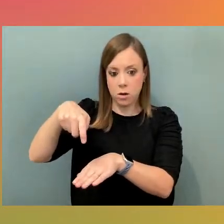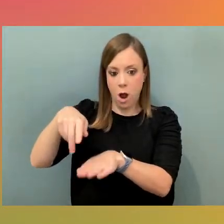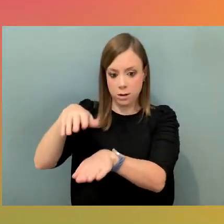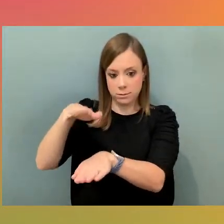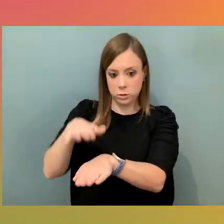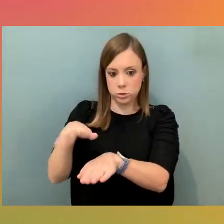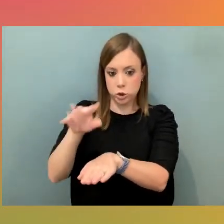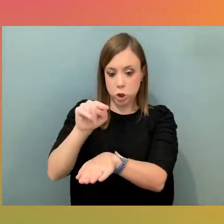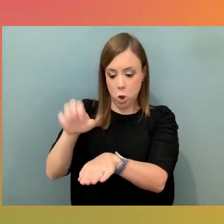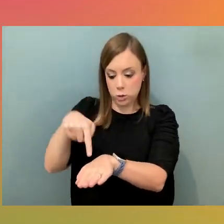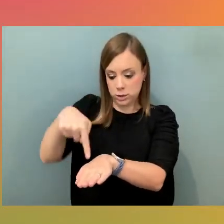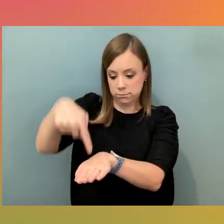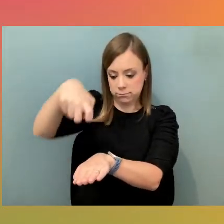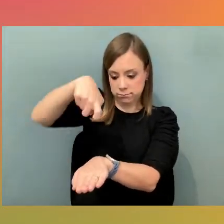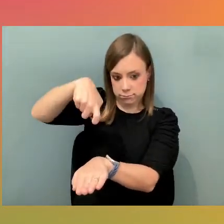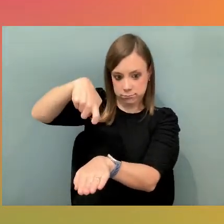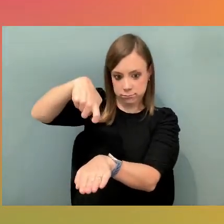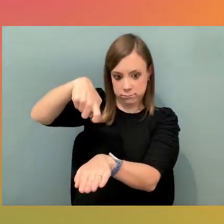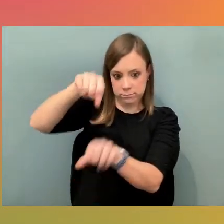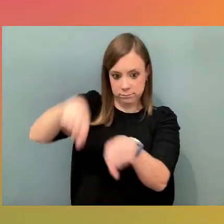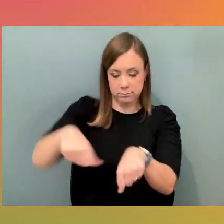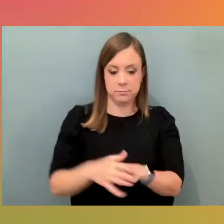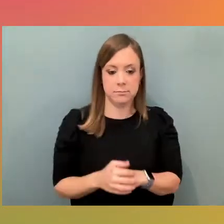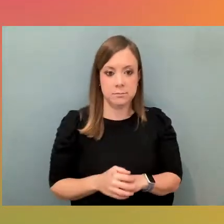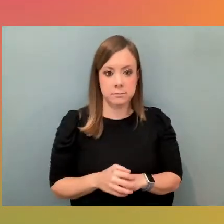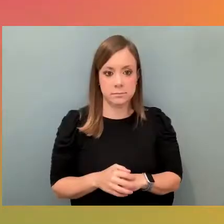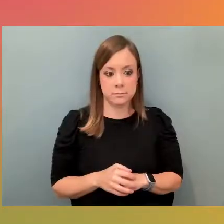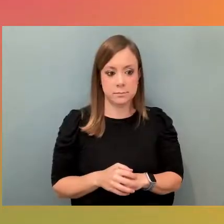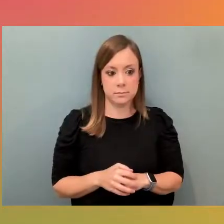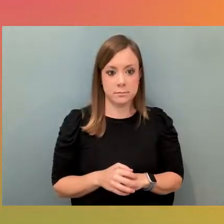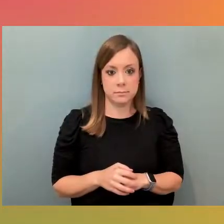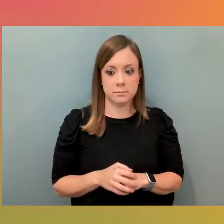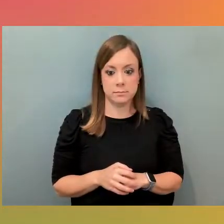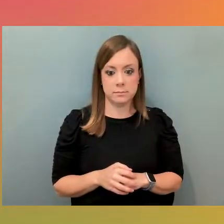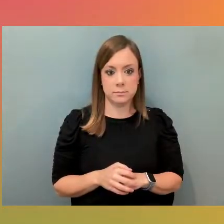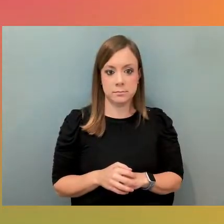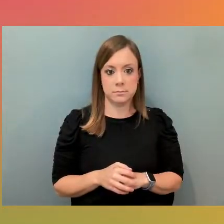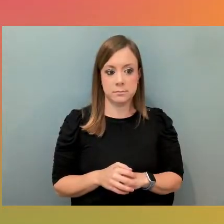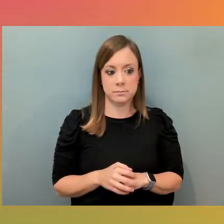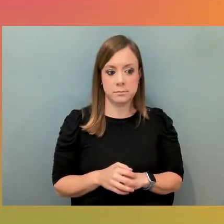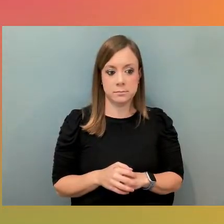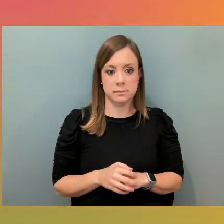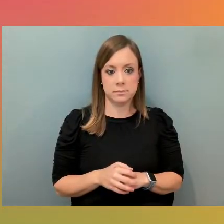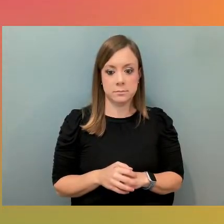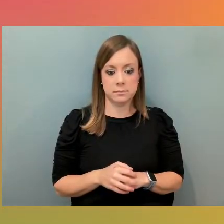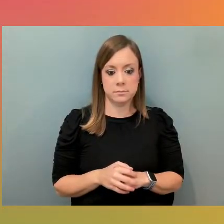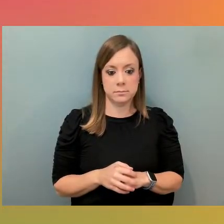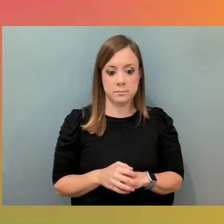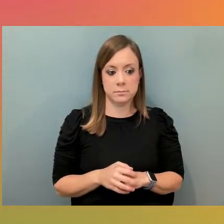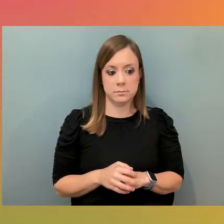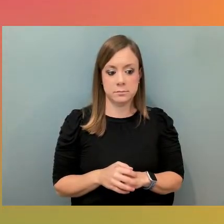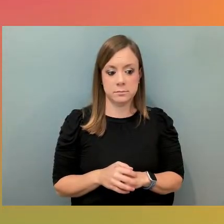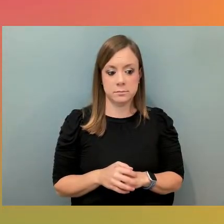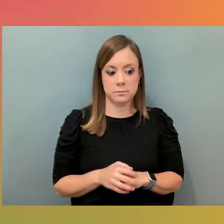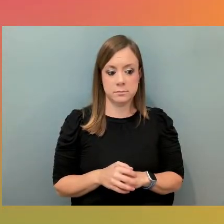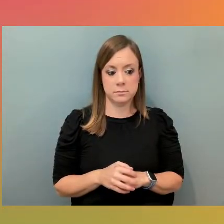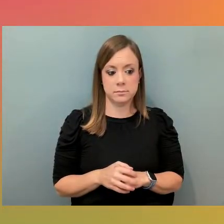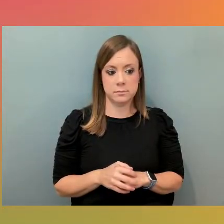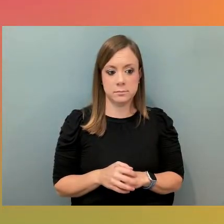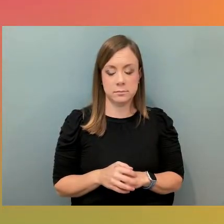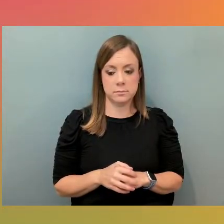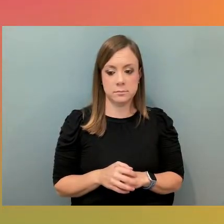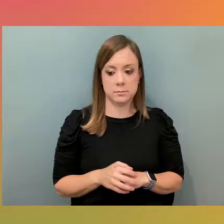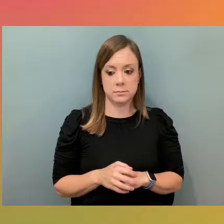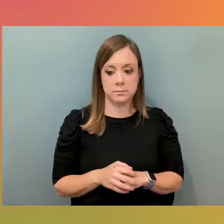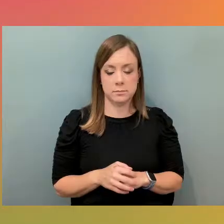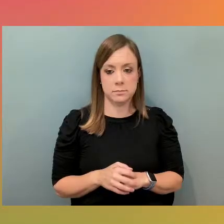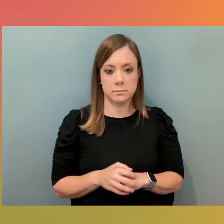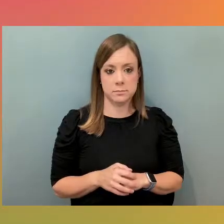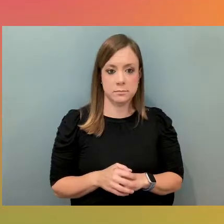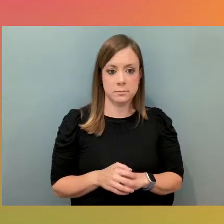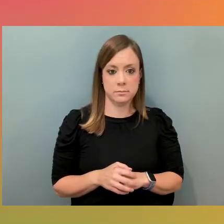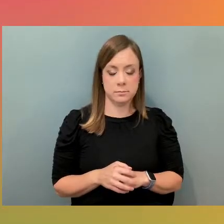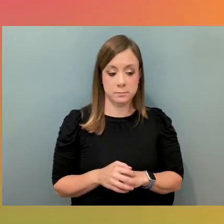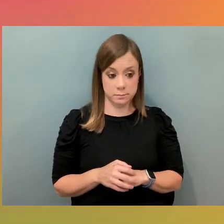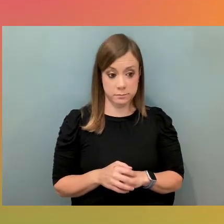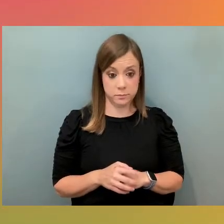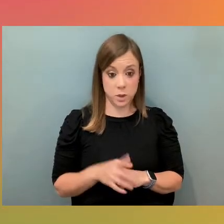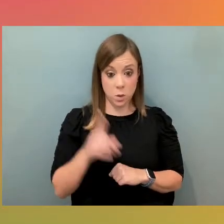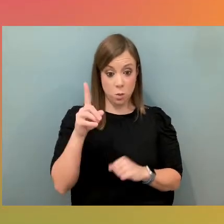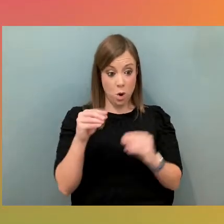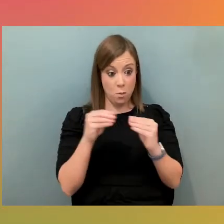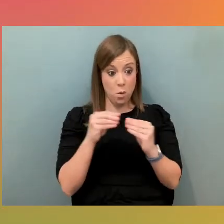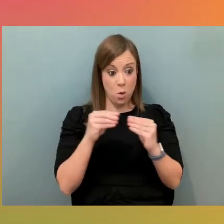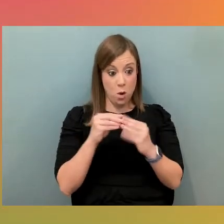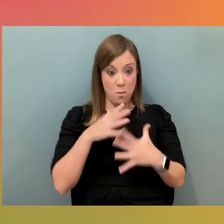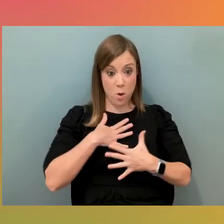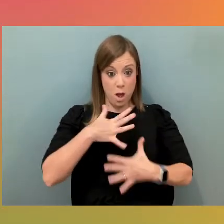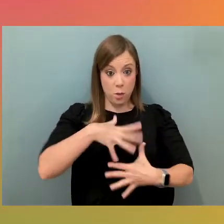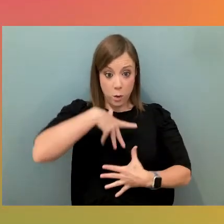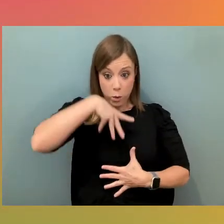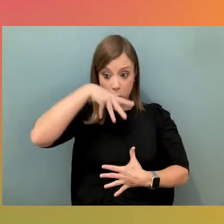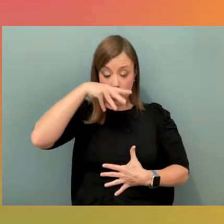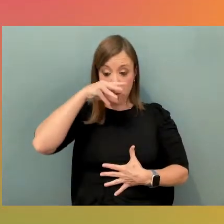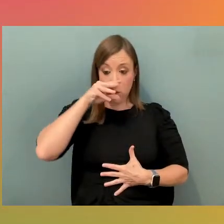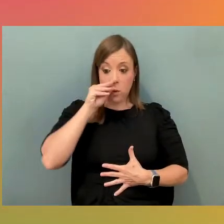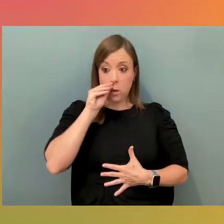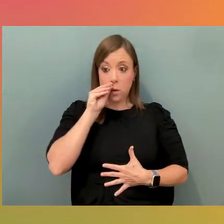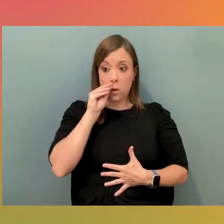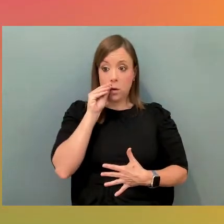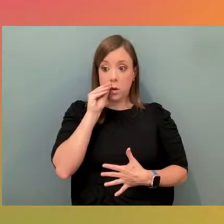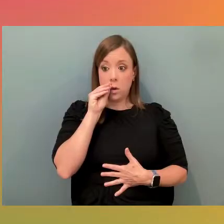FEELING LONG THROUGH THE ENTIRE